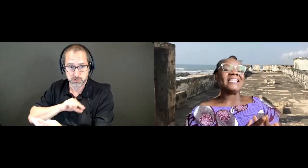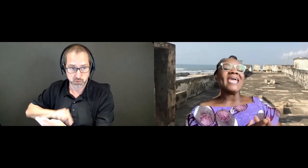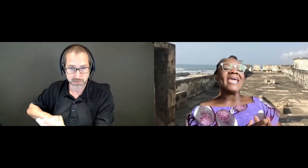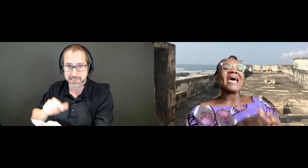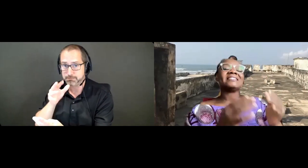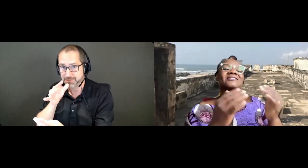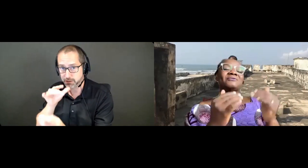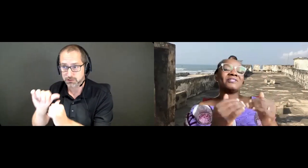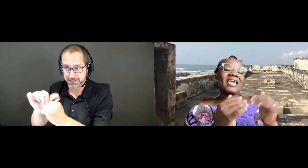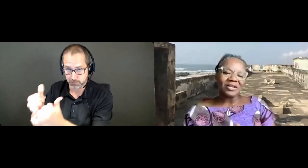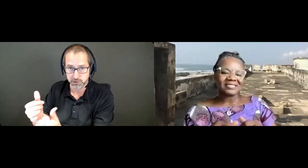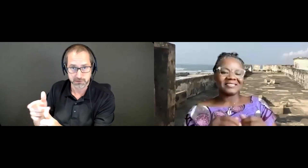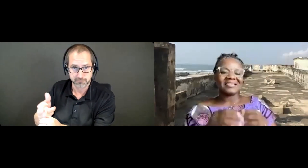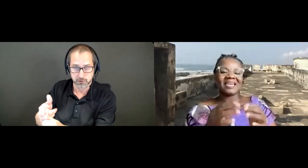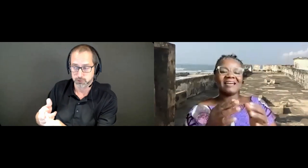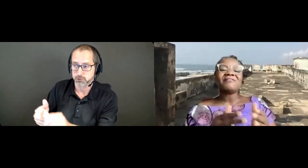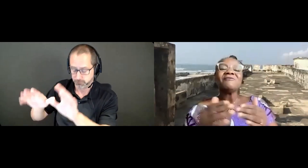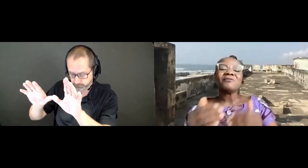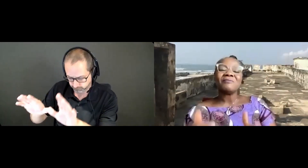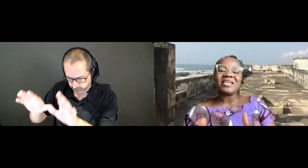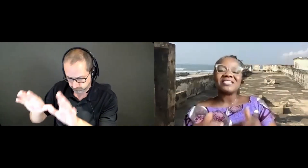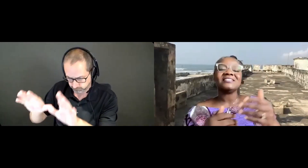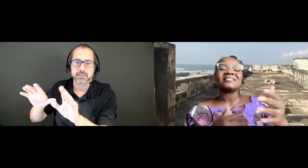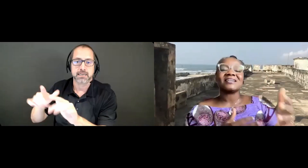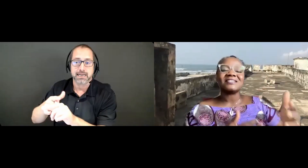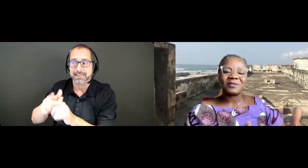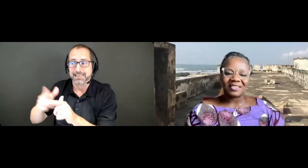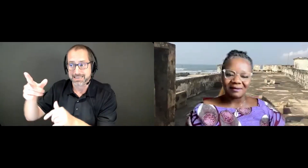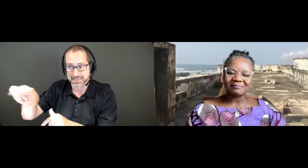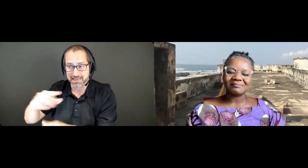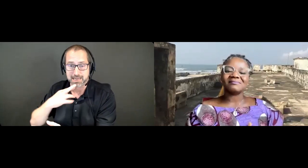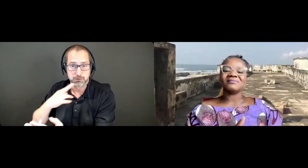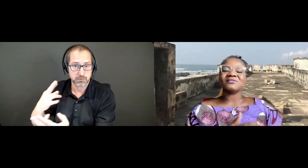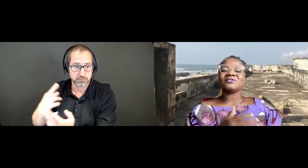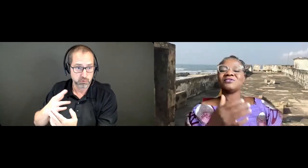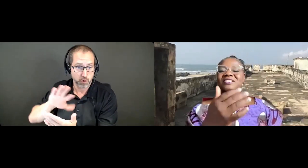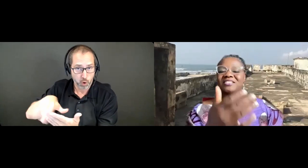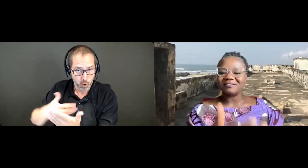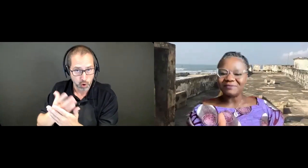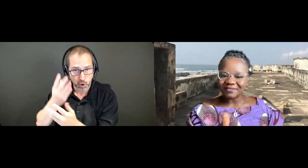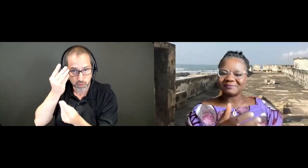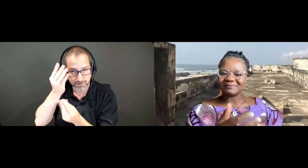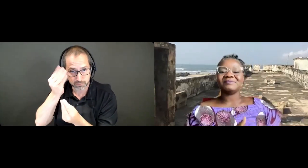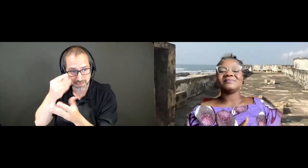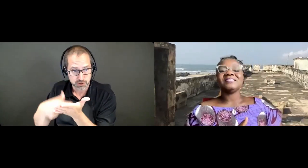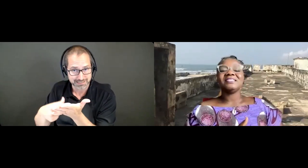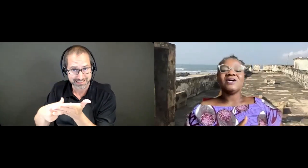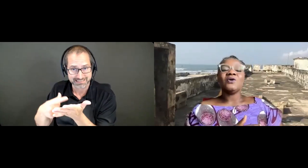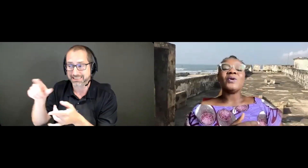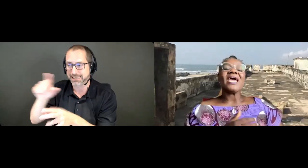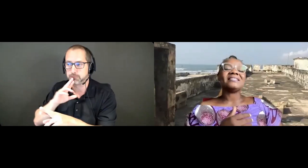and they had to report every information discussed with them to the Chiefs. We had